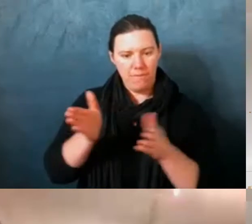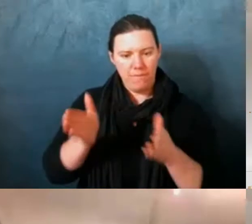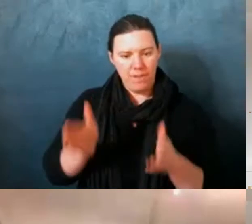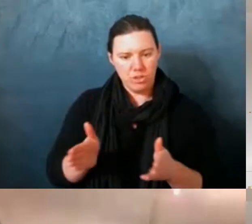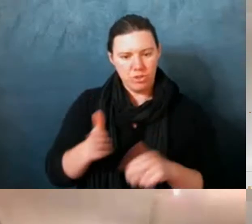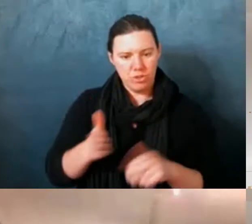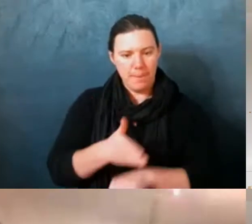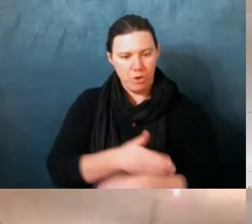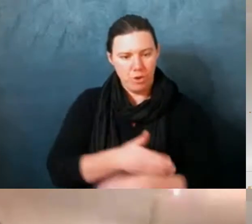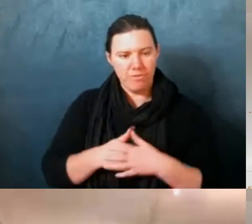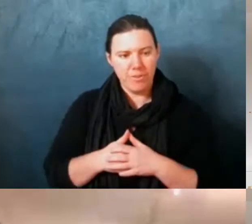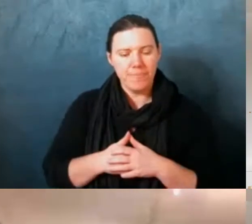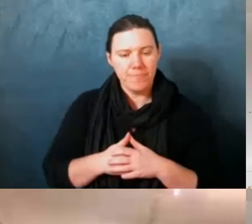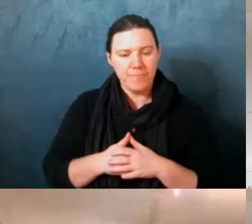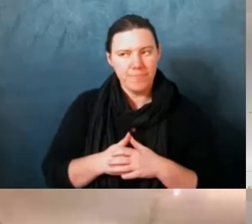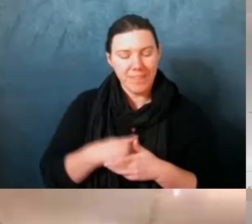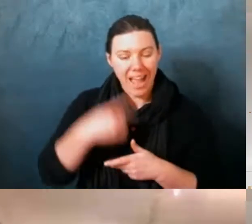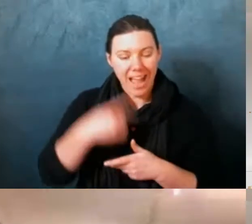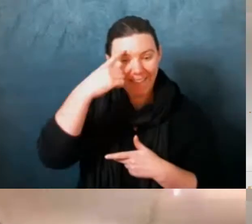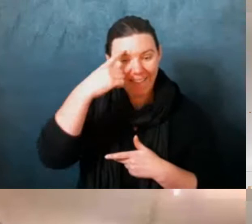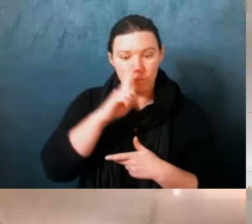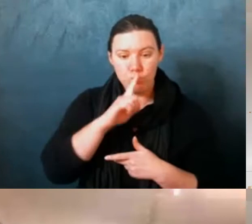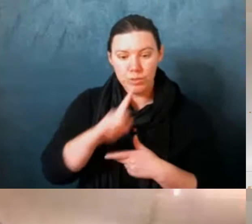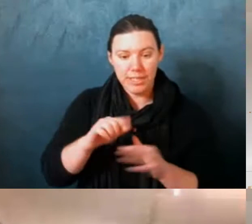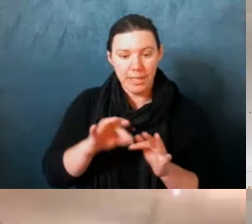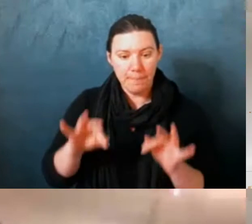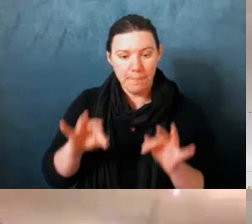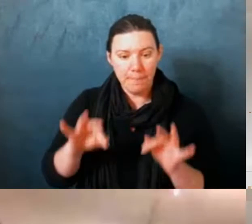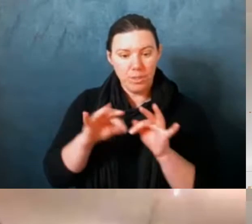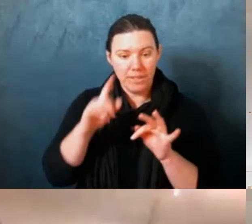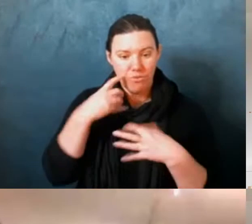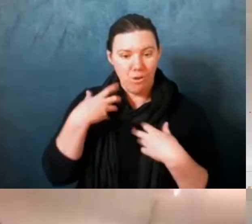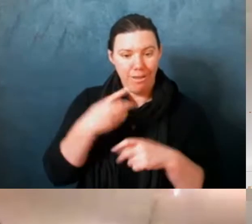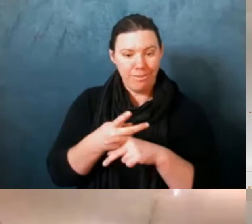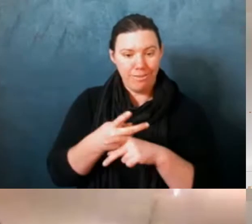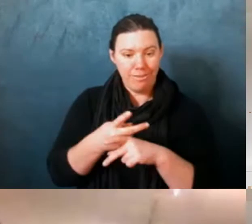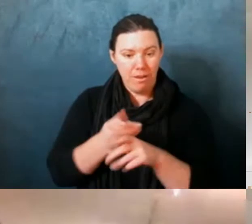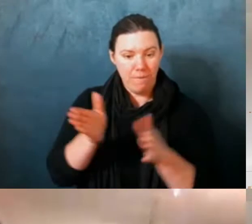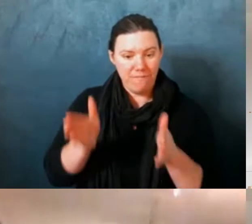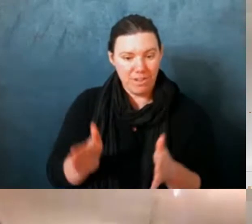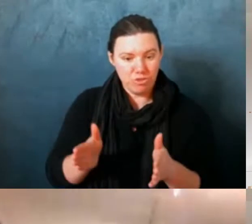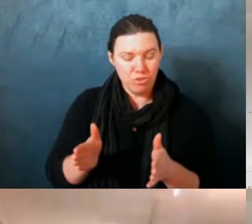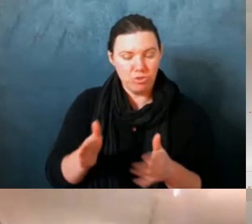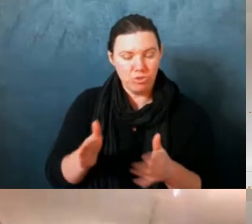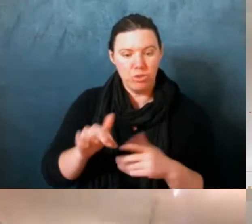I think it is very important for healthcare professionals to have training in the work of diversity,